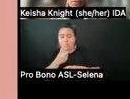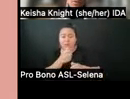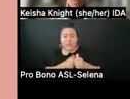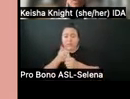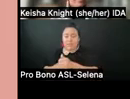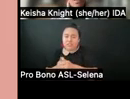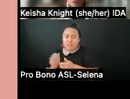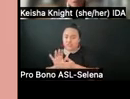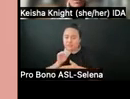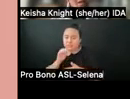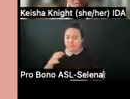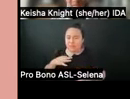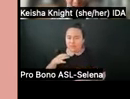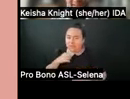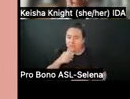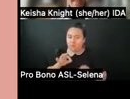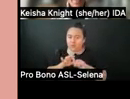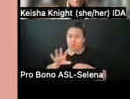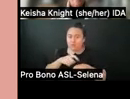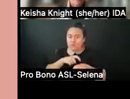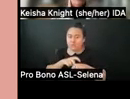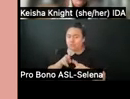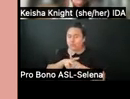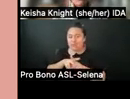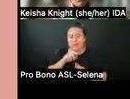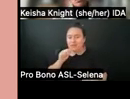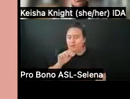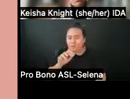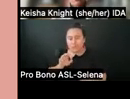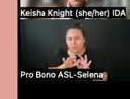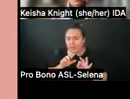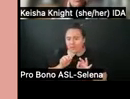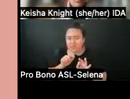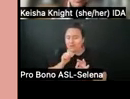It is not worth your type applying and it won't even be moved into the reviewer stage.